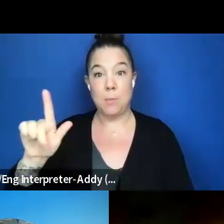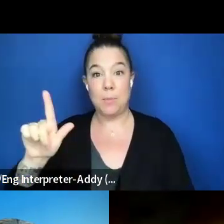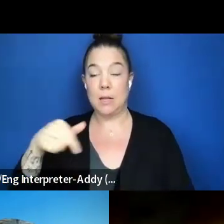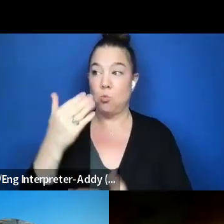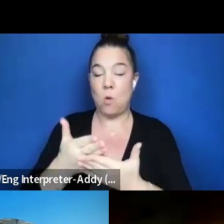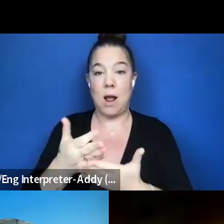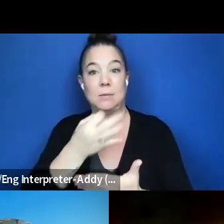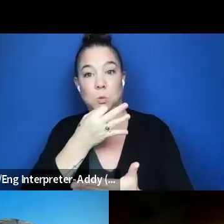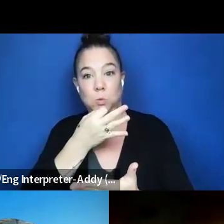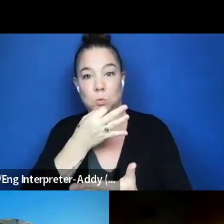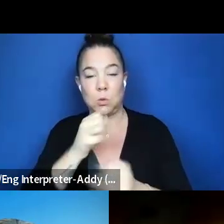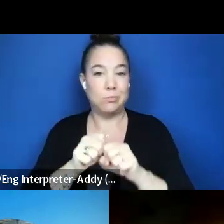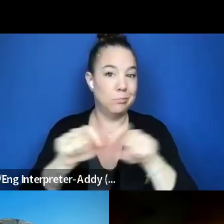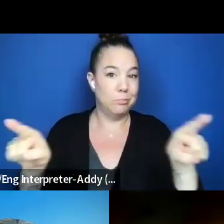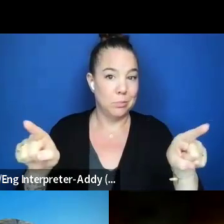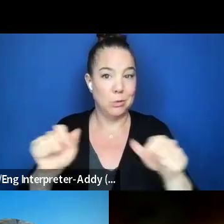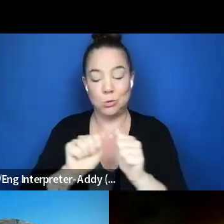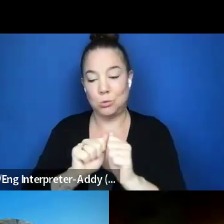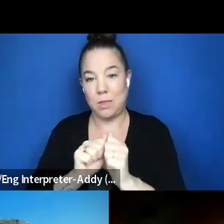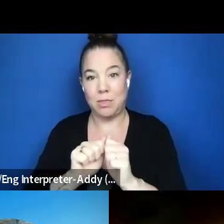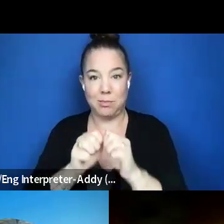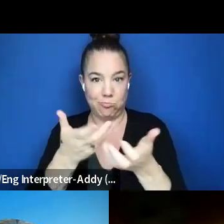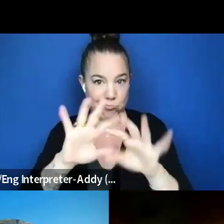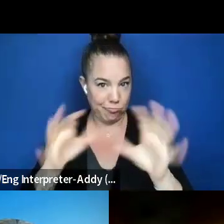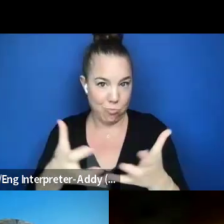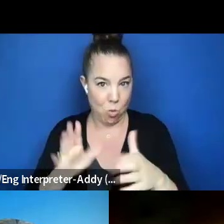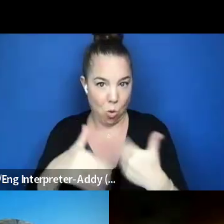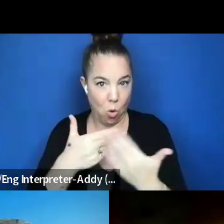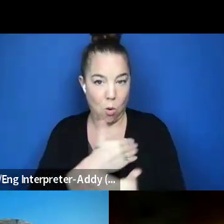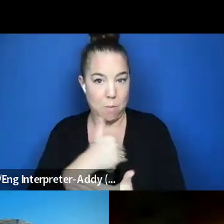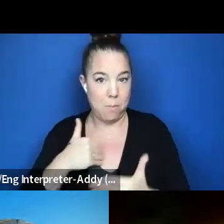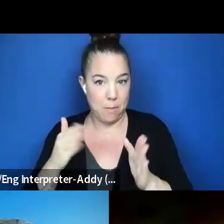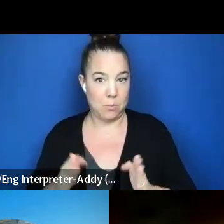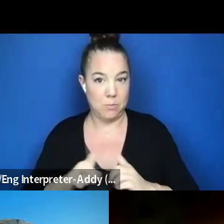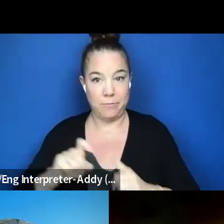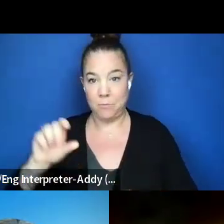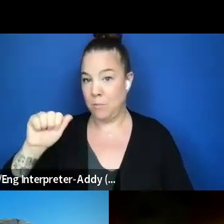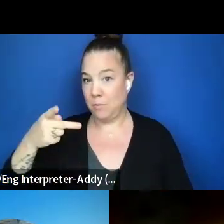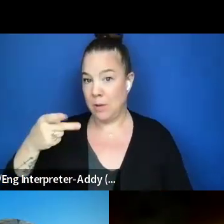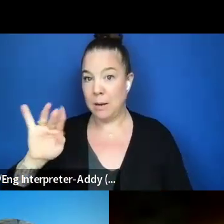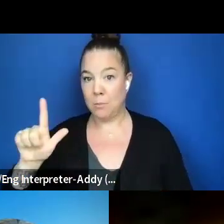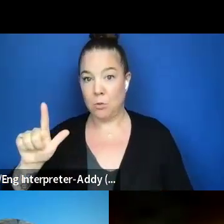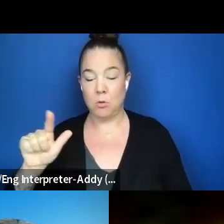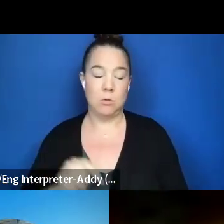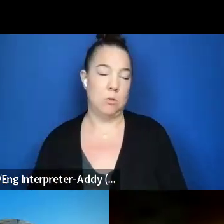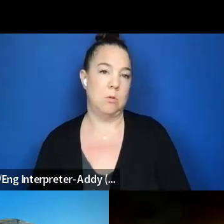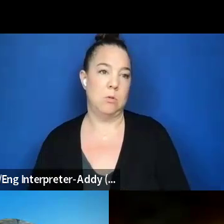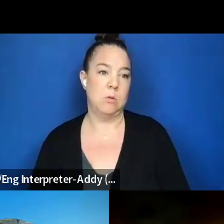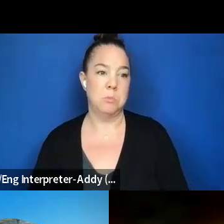Elissa w/ APRIL: and that goes out to the April membership. Elissa w/ APRIL: You know, that's that's a very intentional